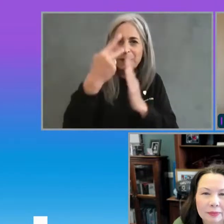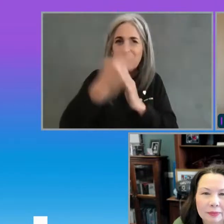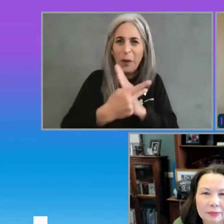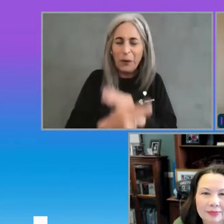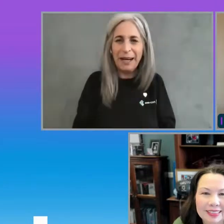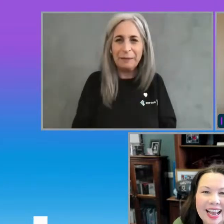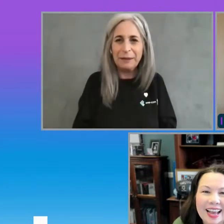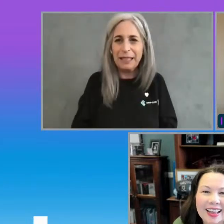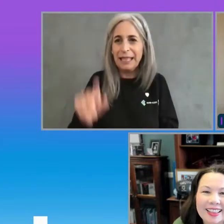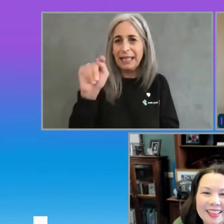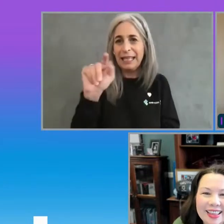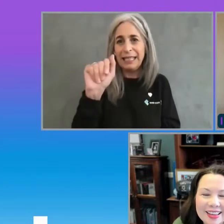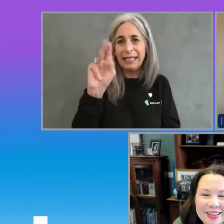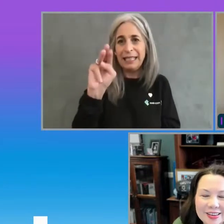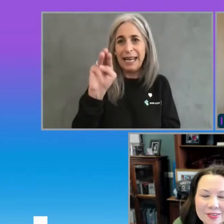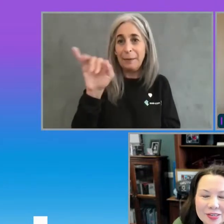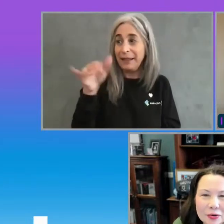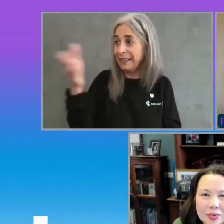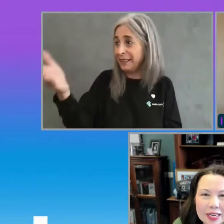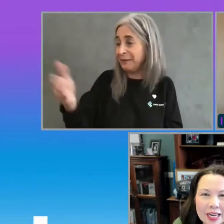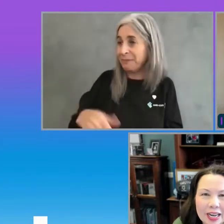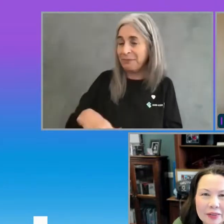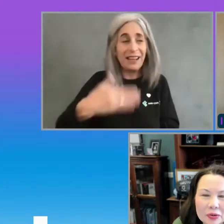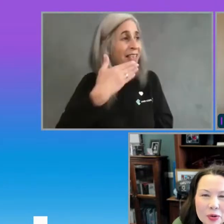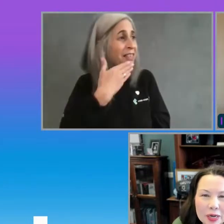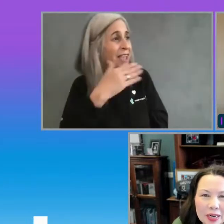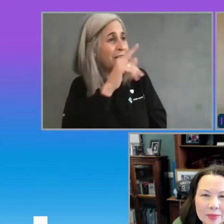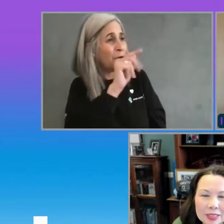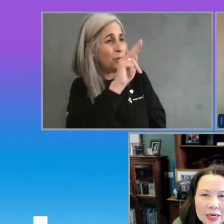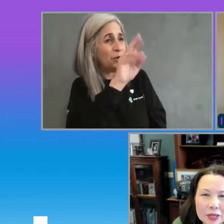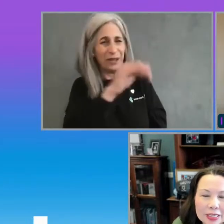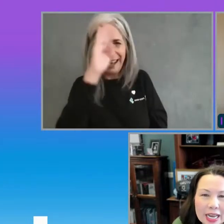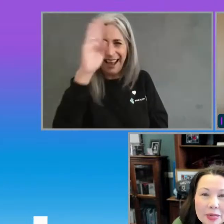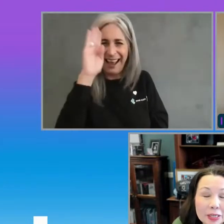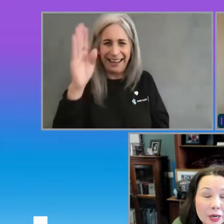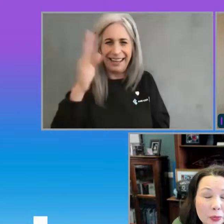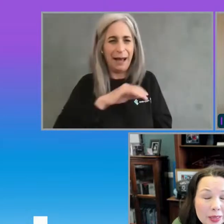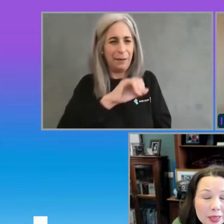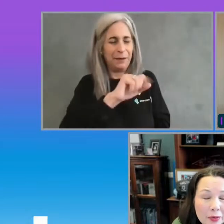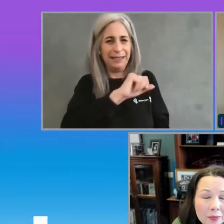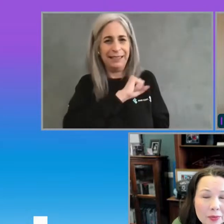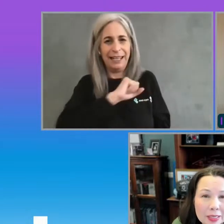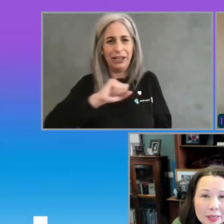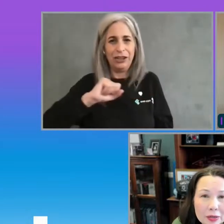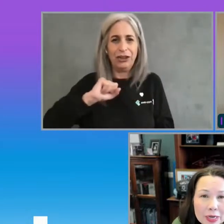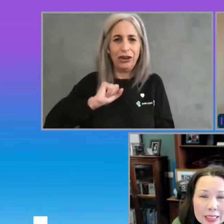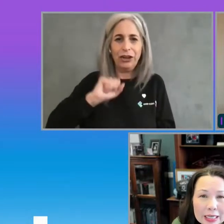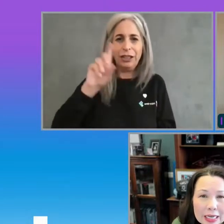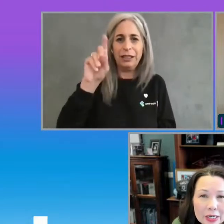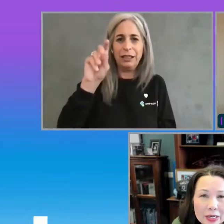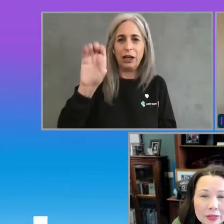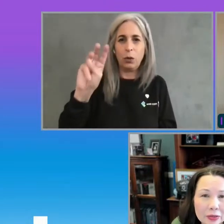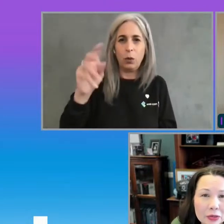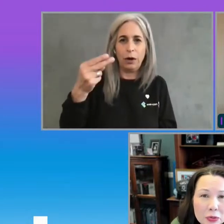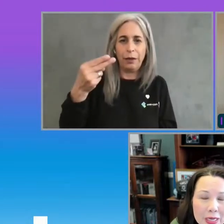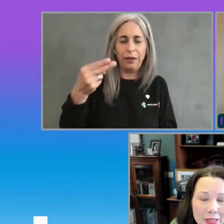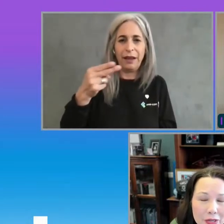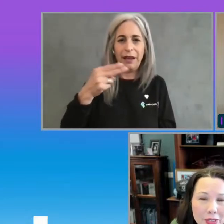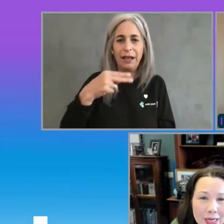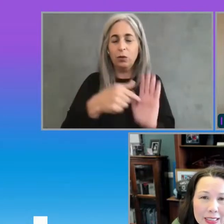program. Tammy. Thank you. Tony. Hi everyone. I'm Senator Tammy Duckworth. I